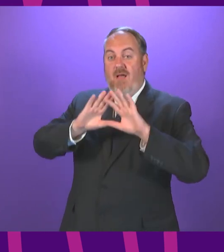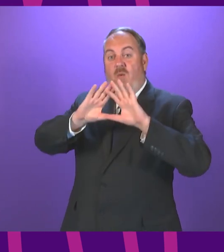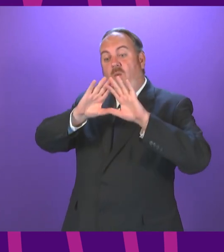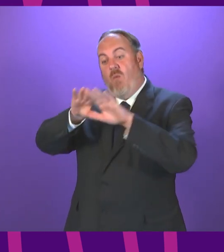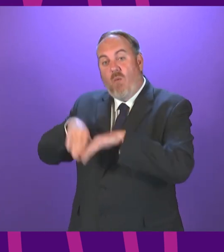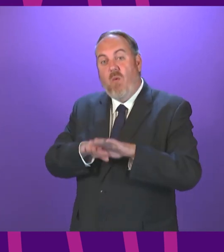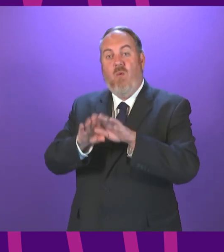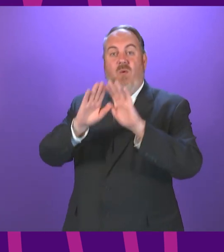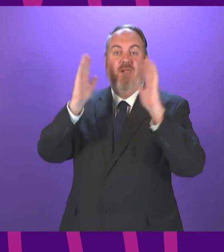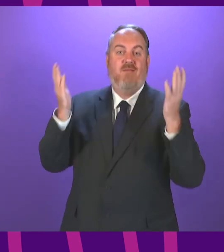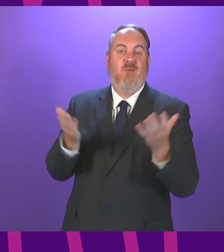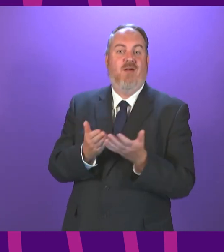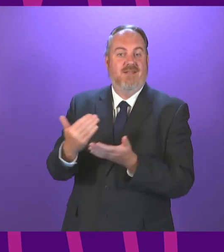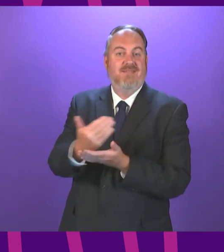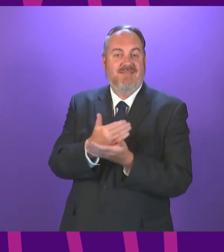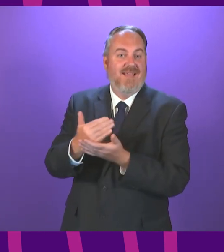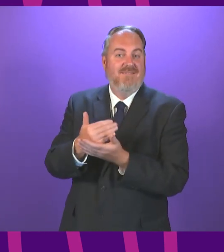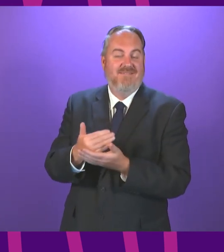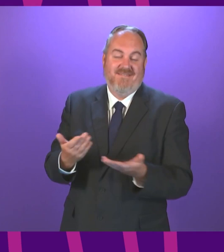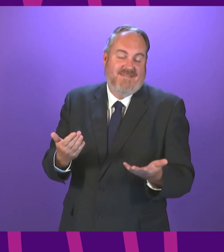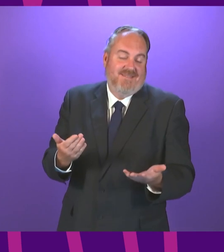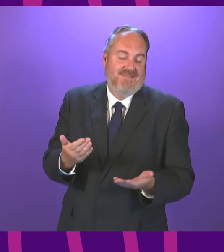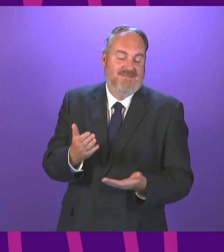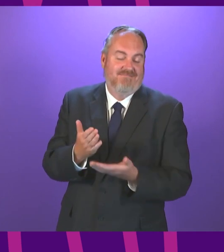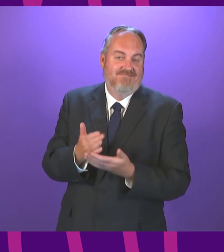everybody around the planet vaccinated as quickly as possible. Every Government’s